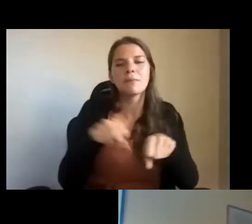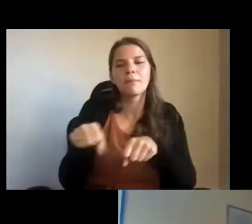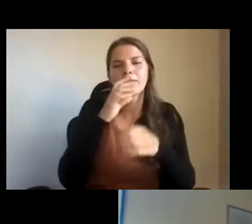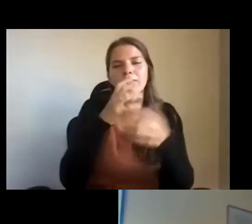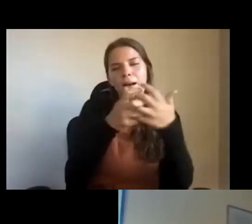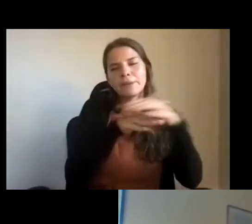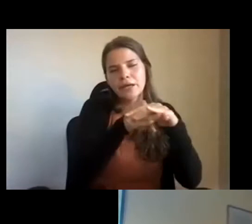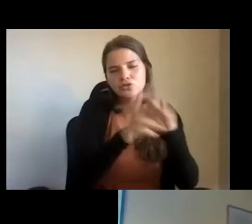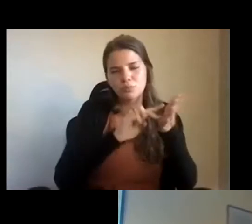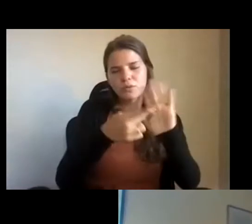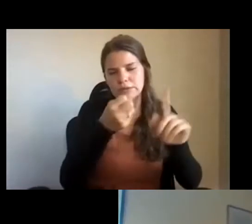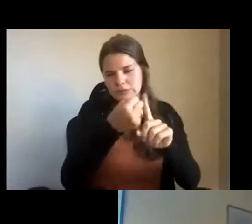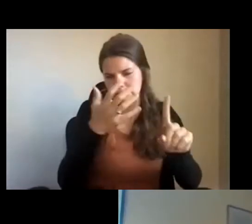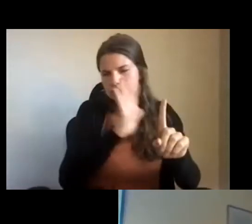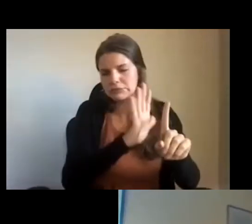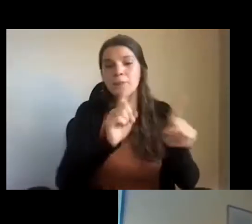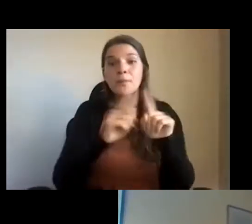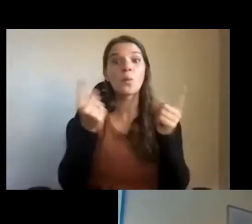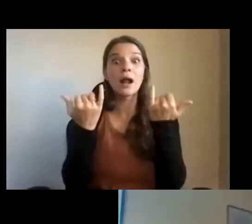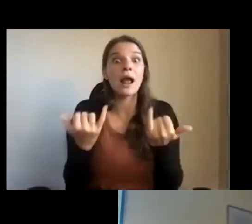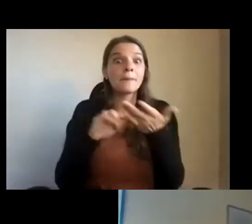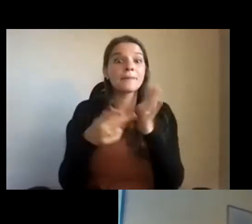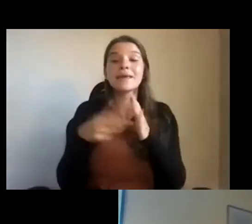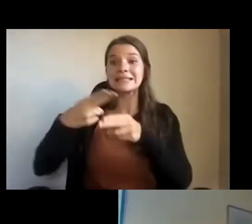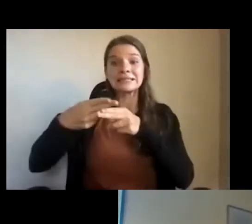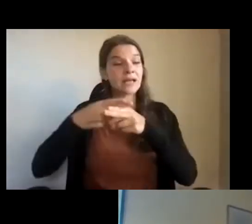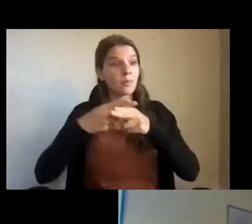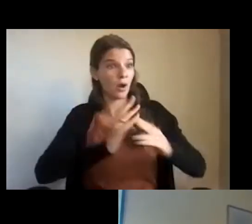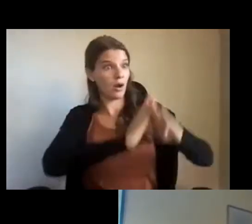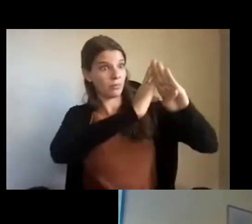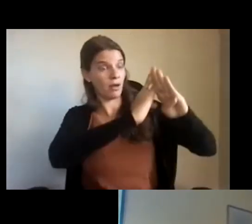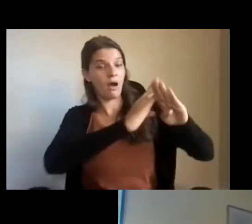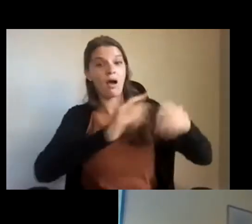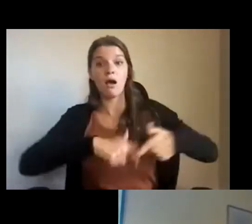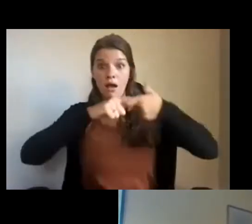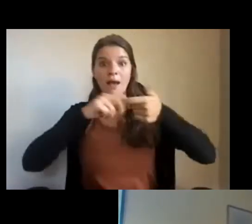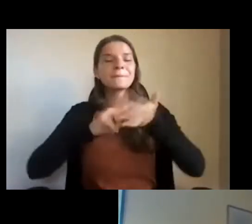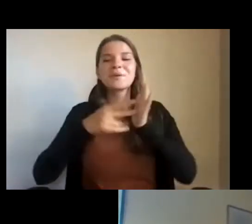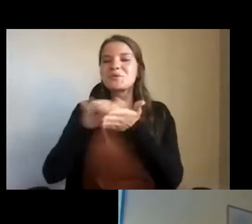from here is this temporary ruling means that New York State cannot prevent covered employers